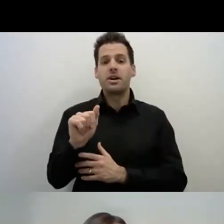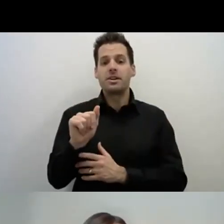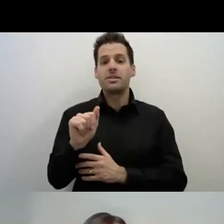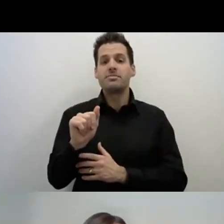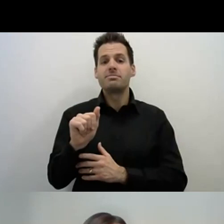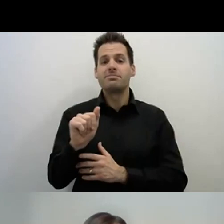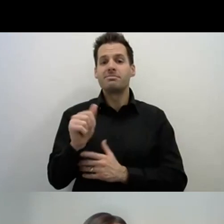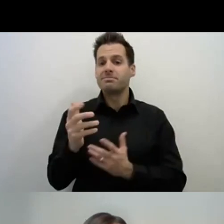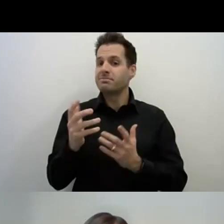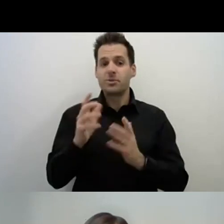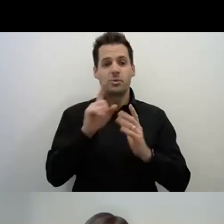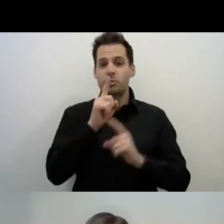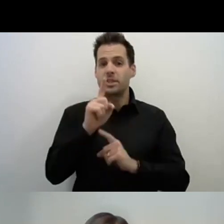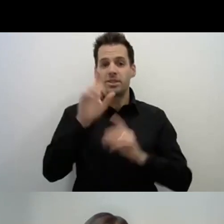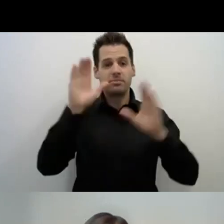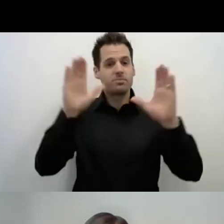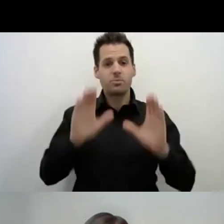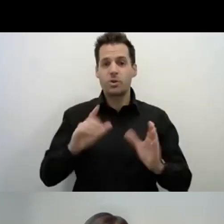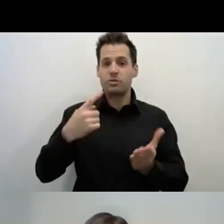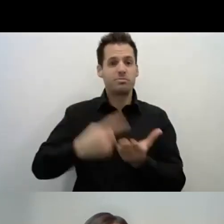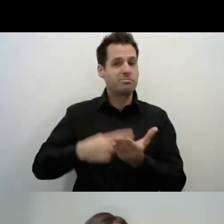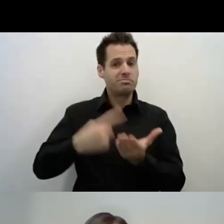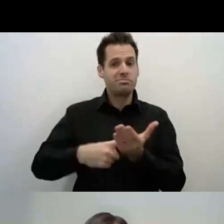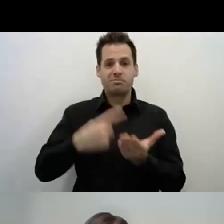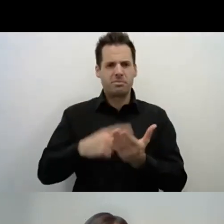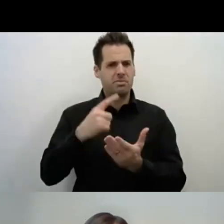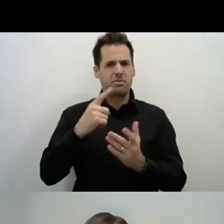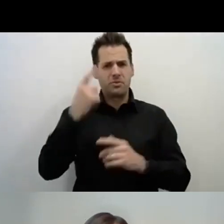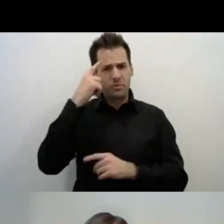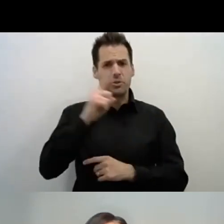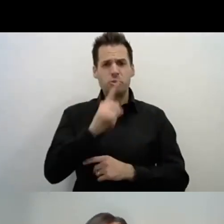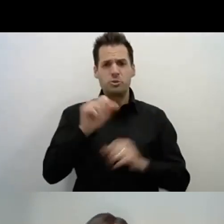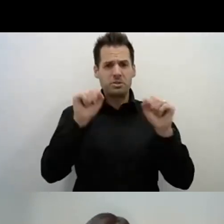a great conversation and i think we could have spent a whole day just talking so i think it's